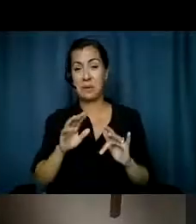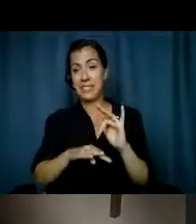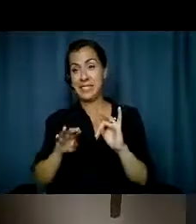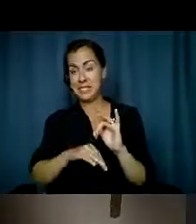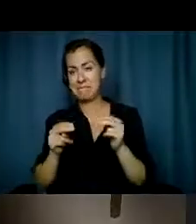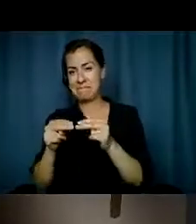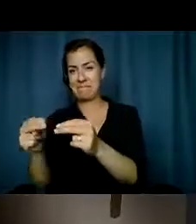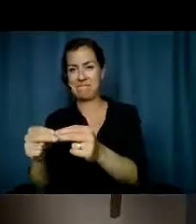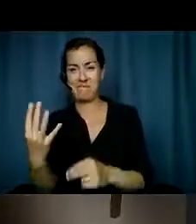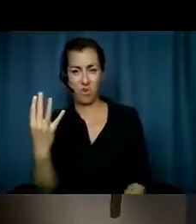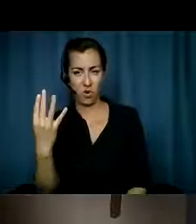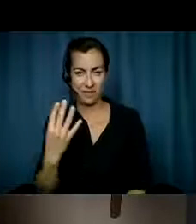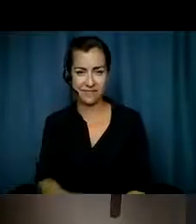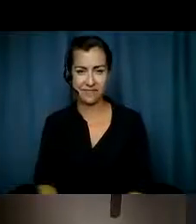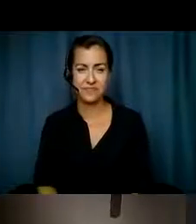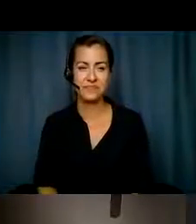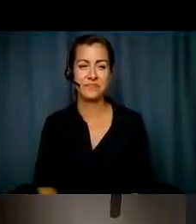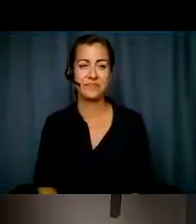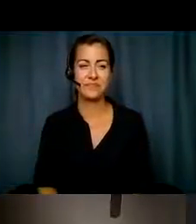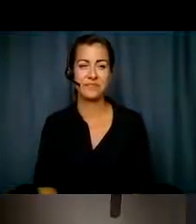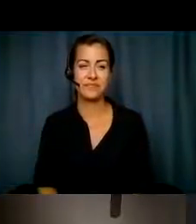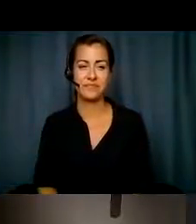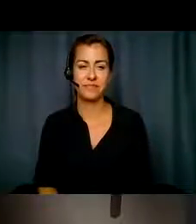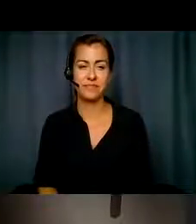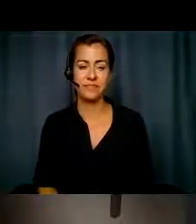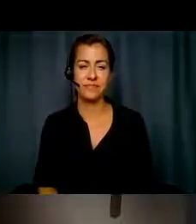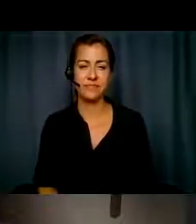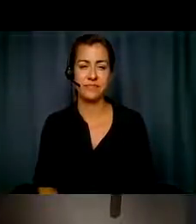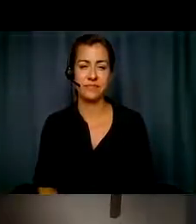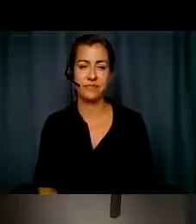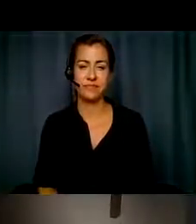some work to do in that area. Using this data,